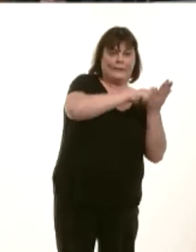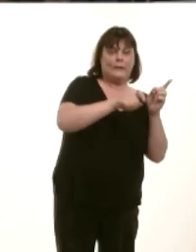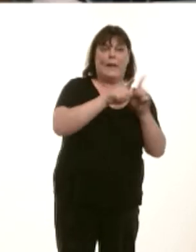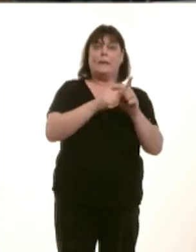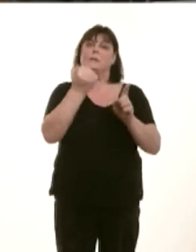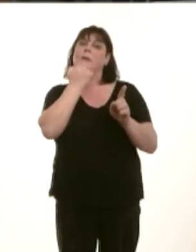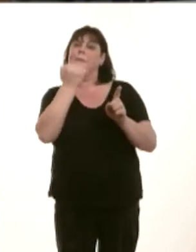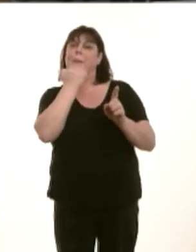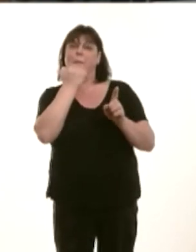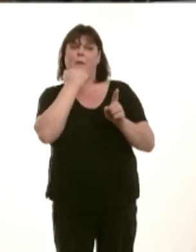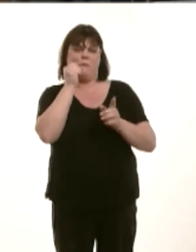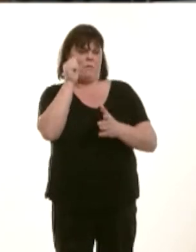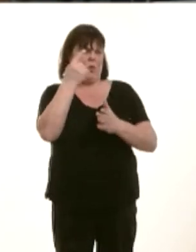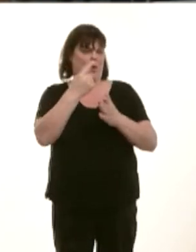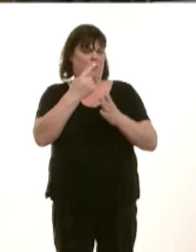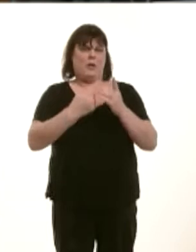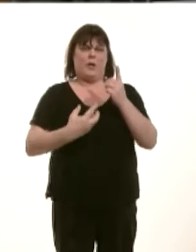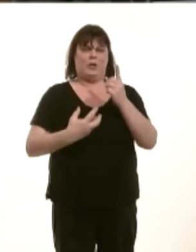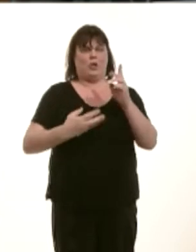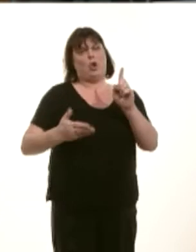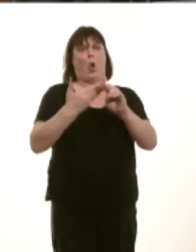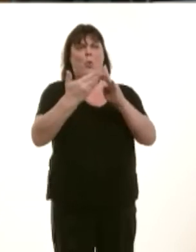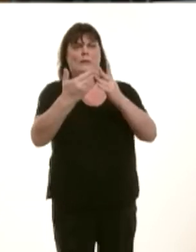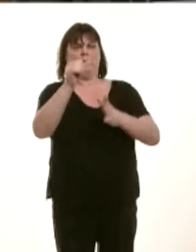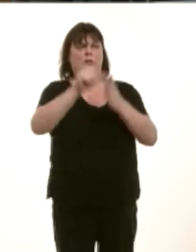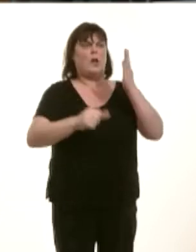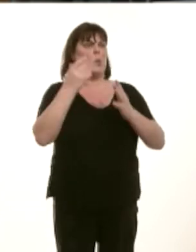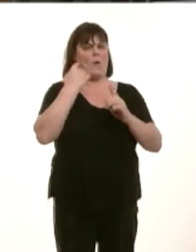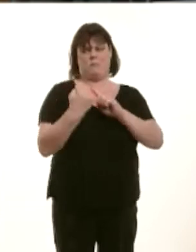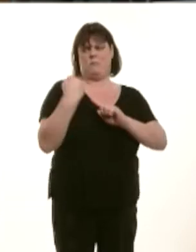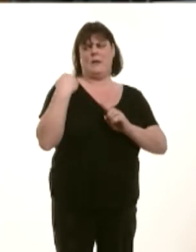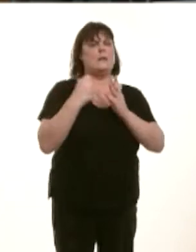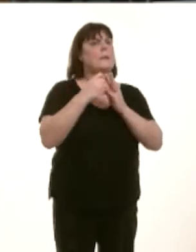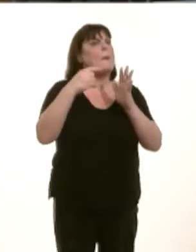have only just started. They started in September. That is when this cohort of students started